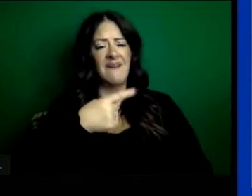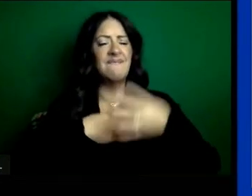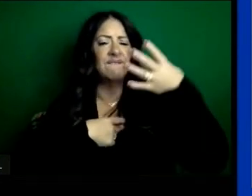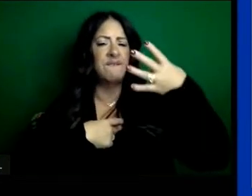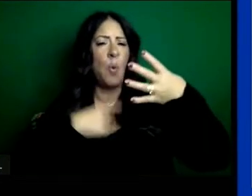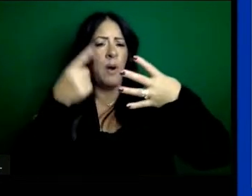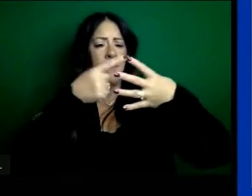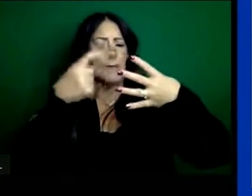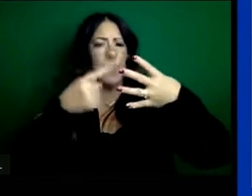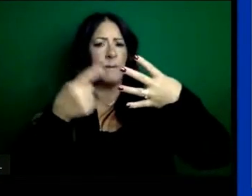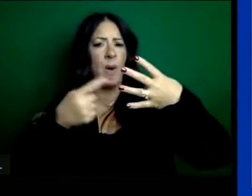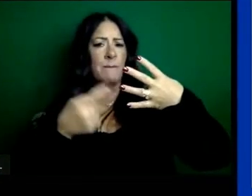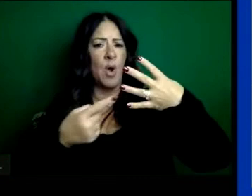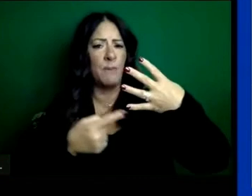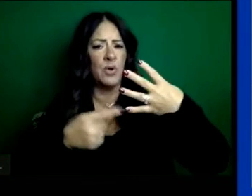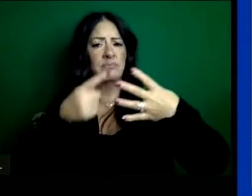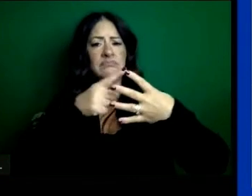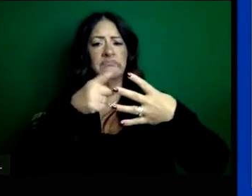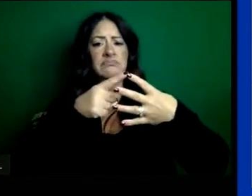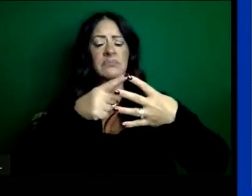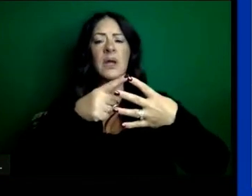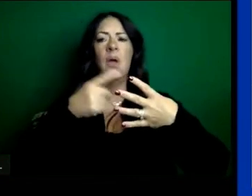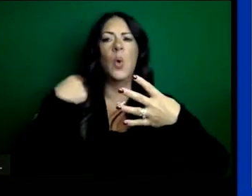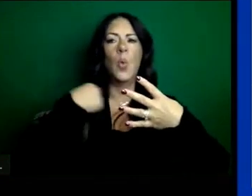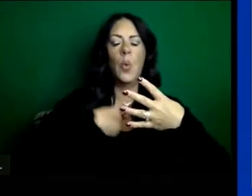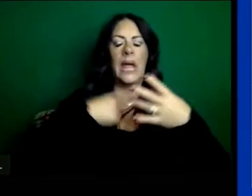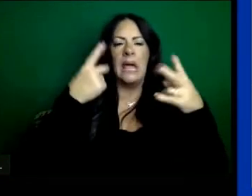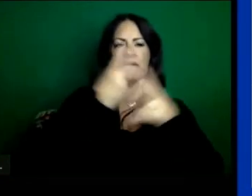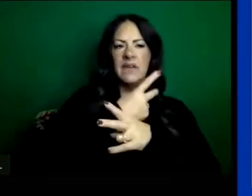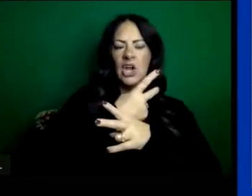WE PROJECT NEARLY 30% AT 29.2% ICU CAPACITY. THESE FOUR FACTOR THAT YOU SEE